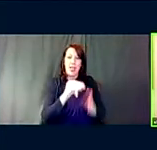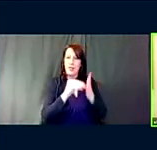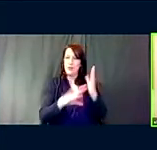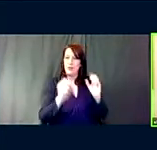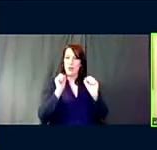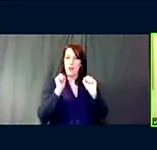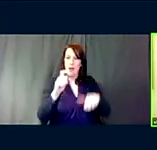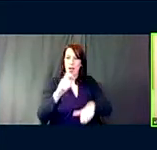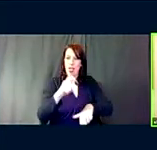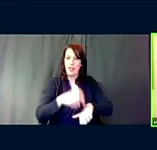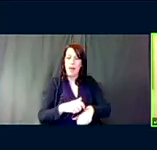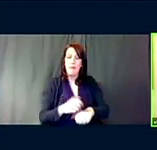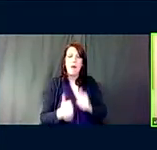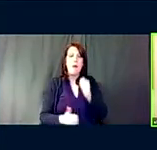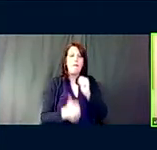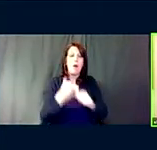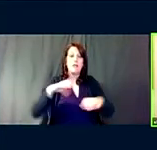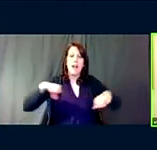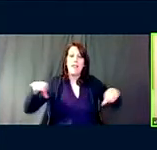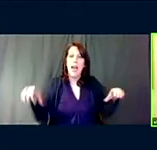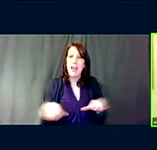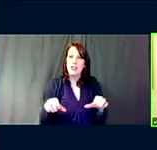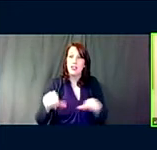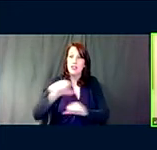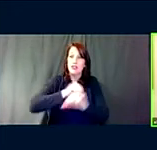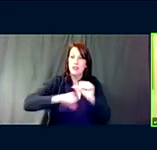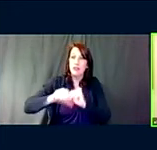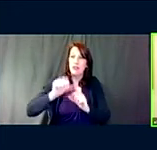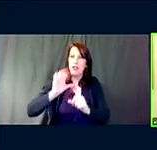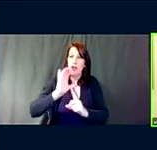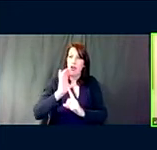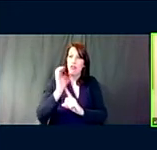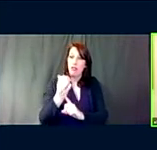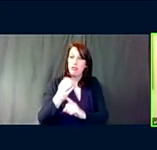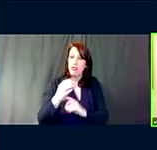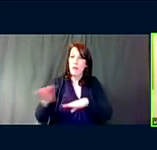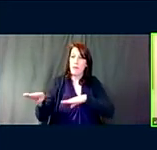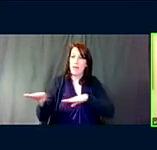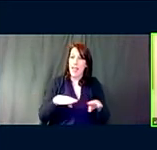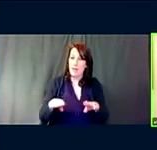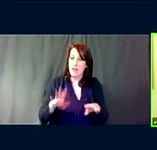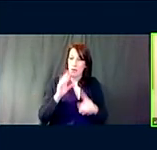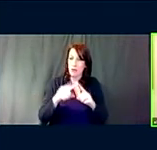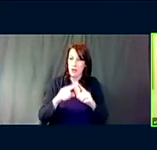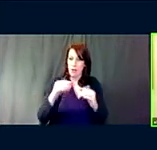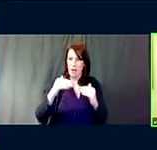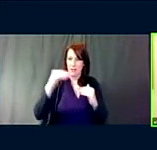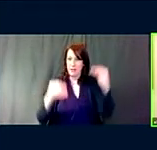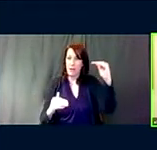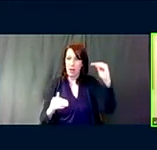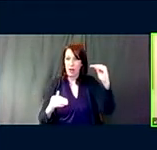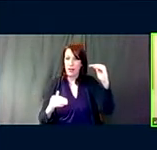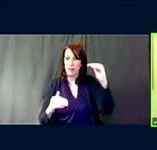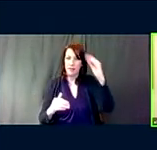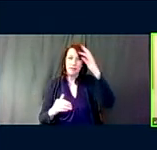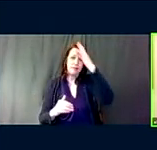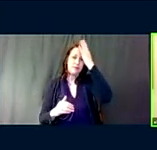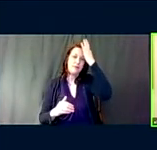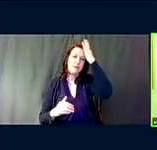TIME, MOST OF THE ACTION IS IN THE SOCIAL CULTURAL BEHAVIORAL REALM WHEN ONE TALKS ABOUT DISPARITIES. NEXT SLIDE.